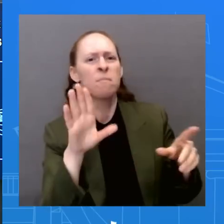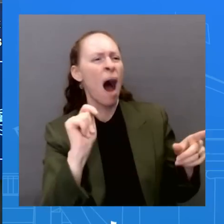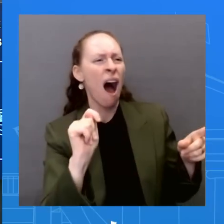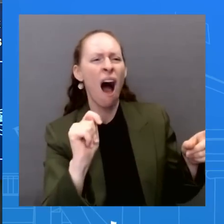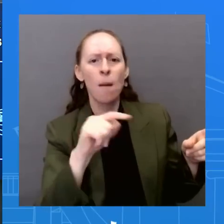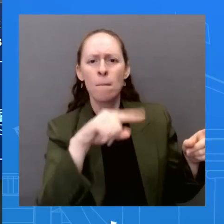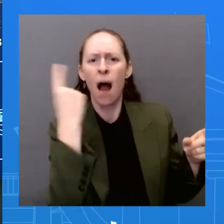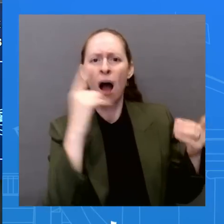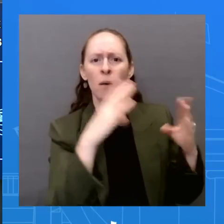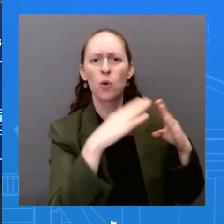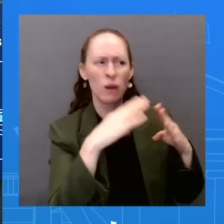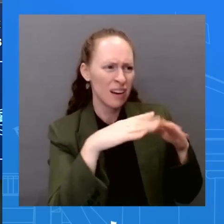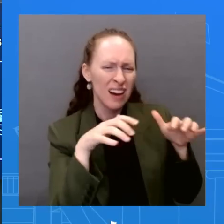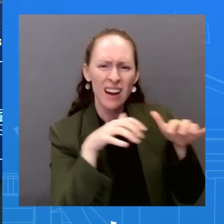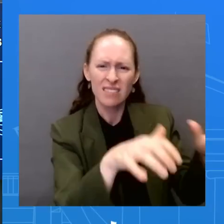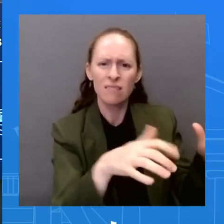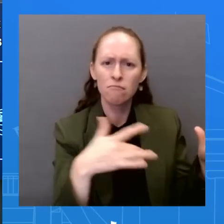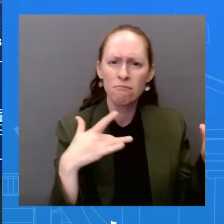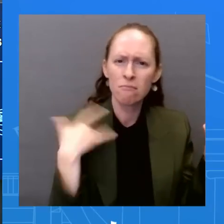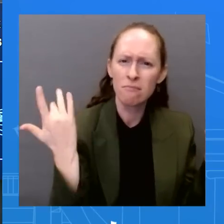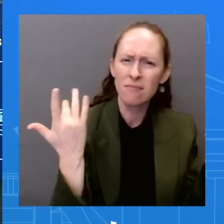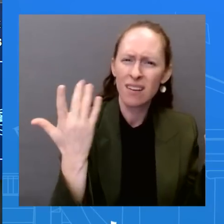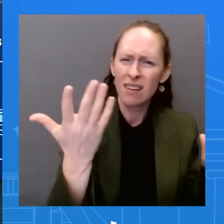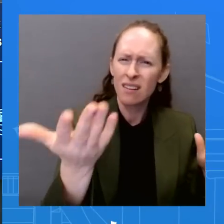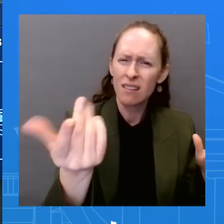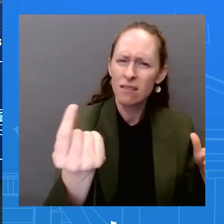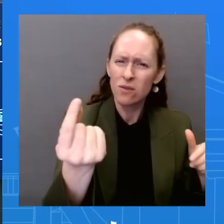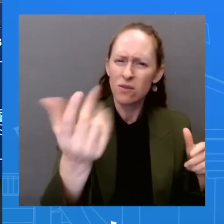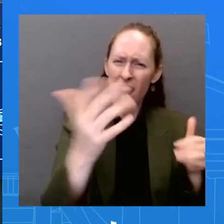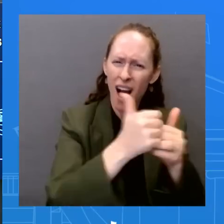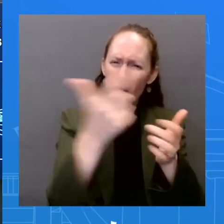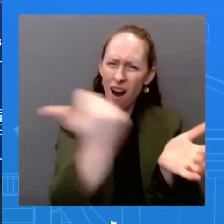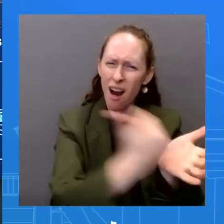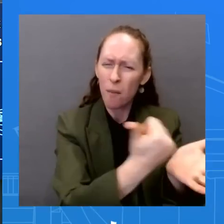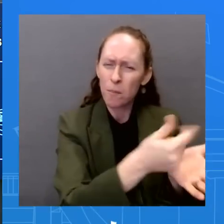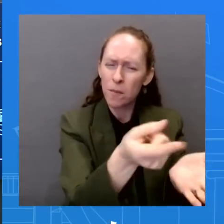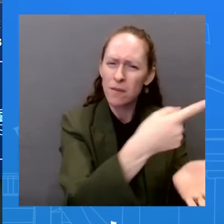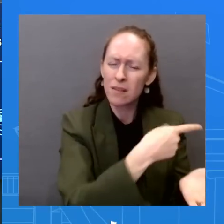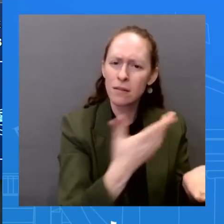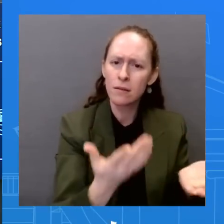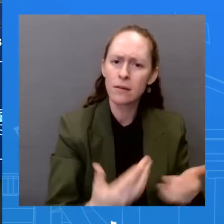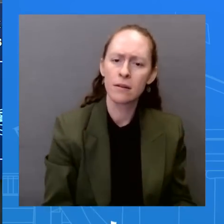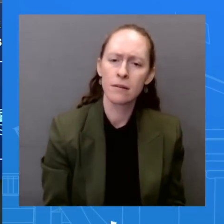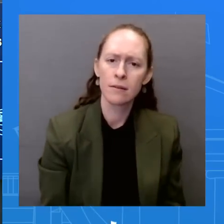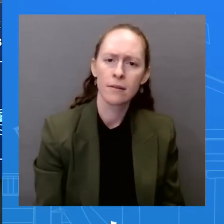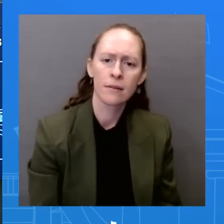I think that the core work that we've done to reach out to people of color really begins with the fact that we've made vaccine accessible.